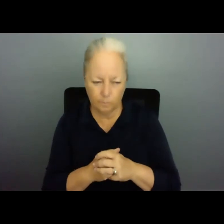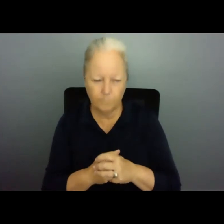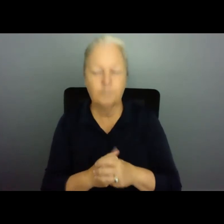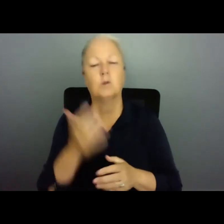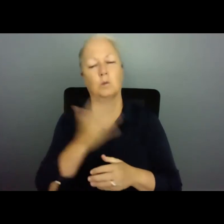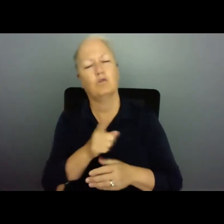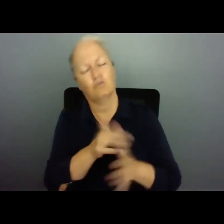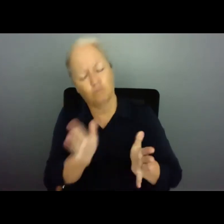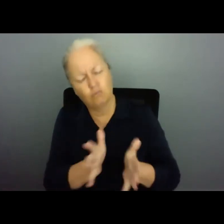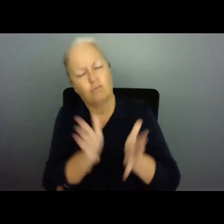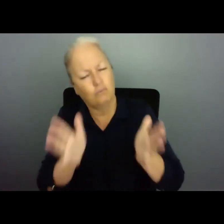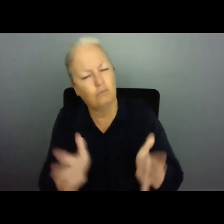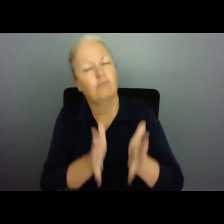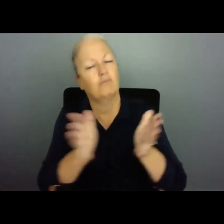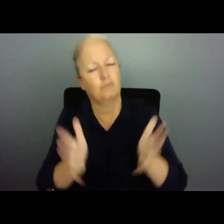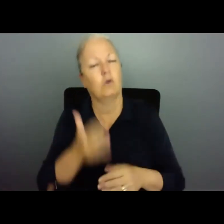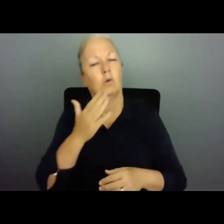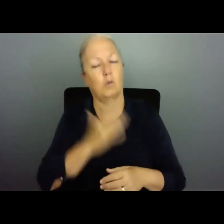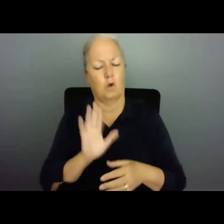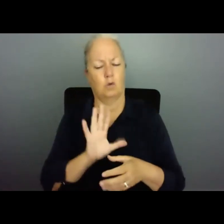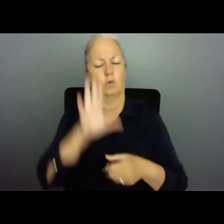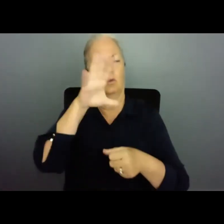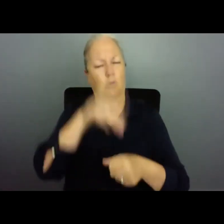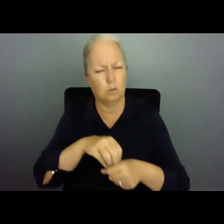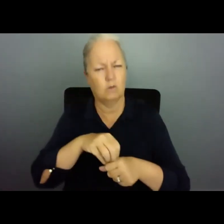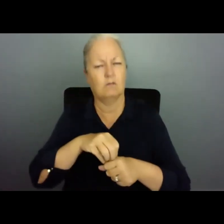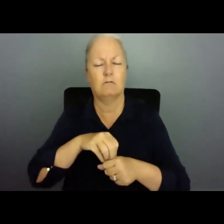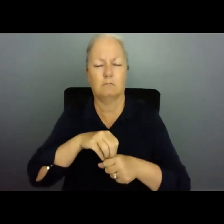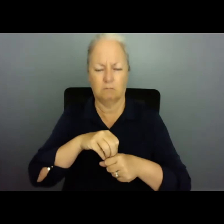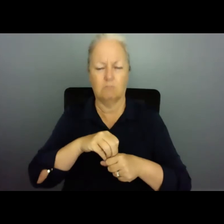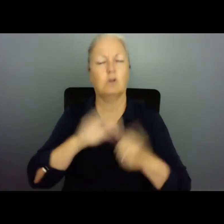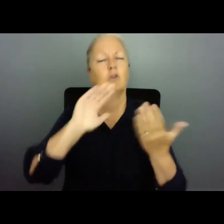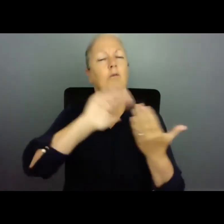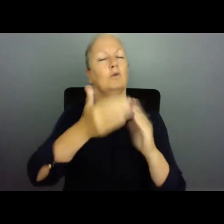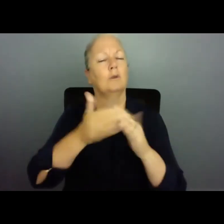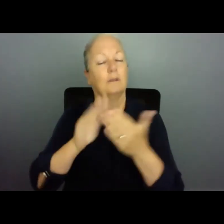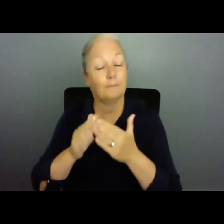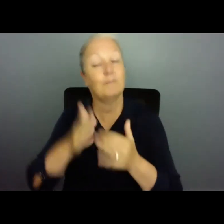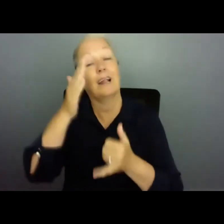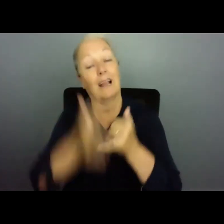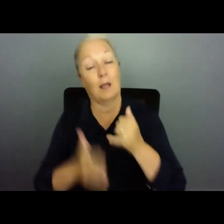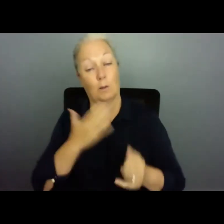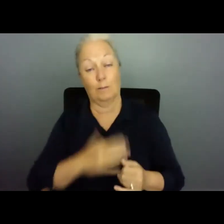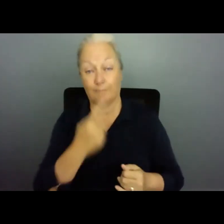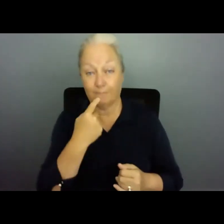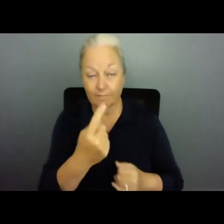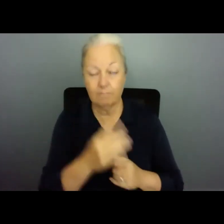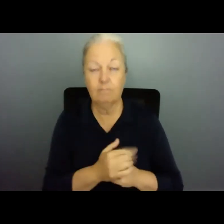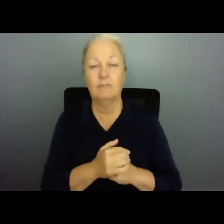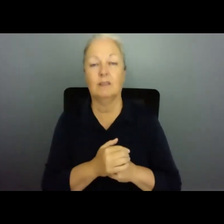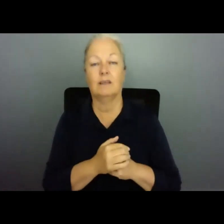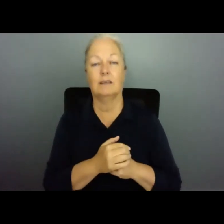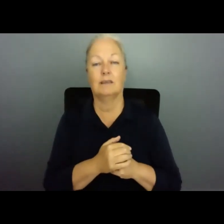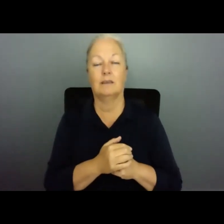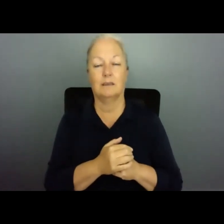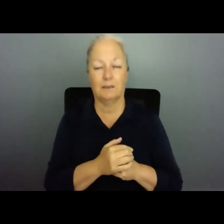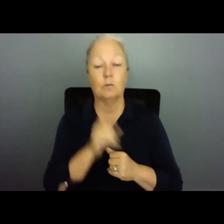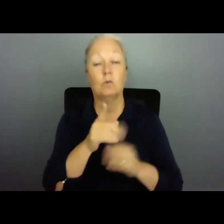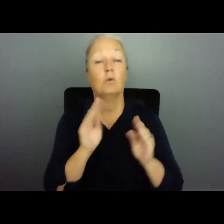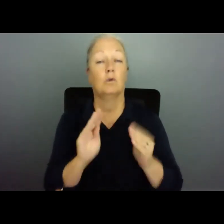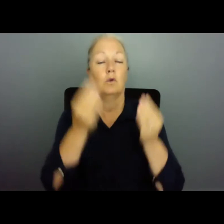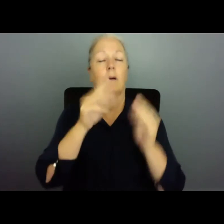to build inclusive society together at last young people with disa other disabilities even